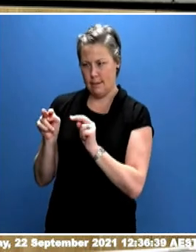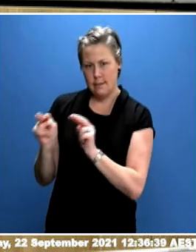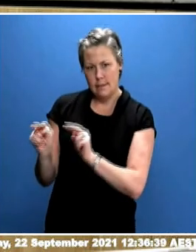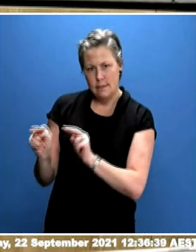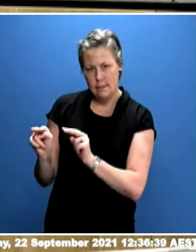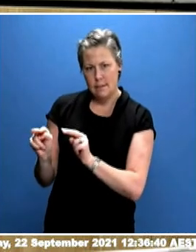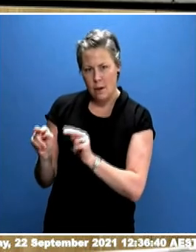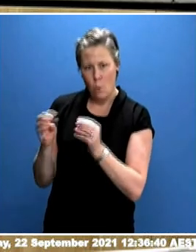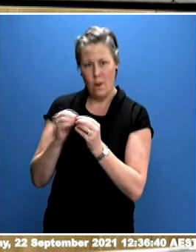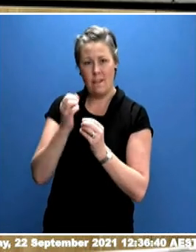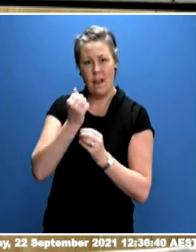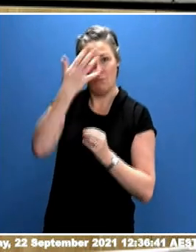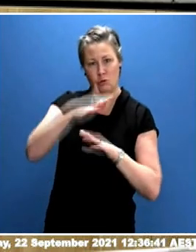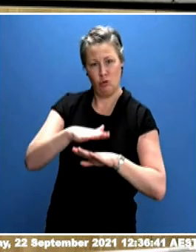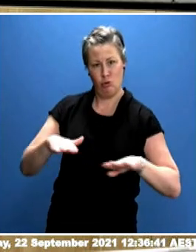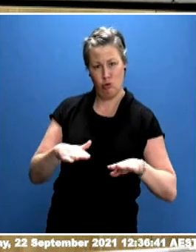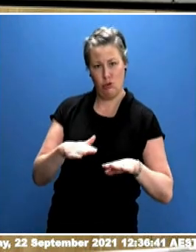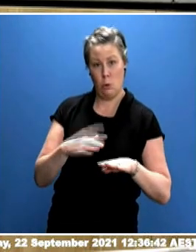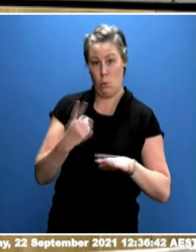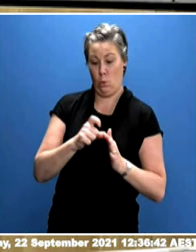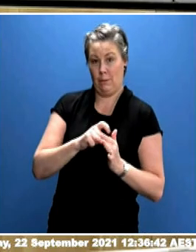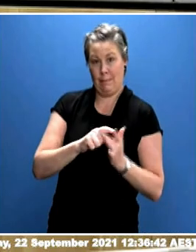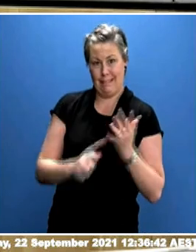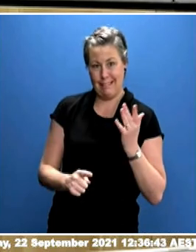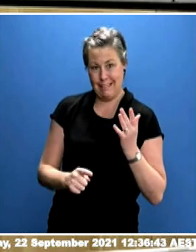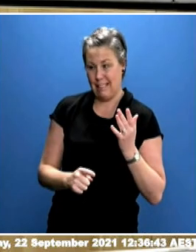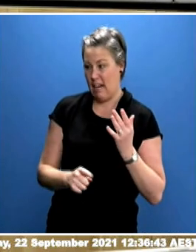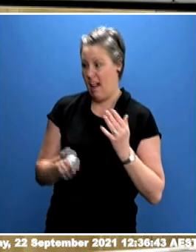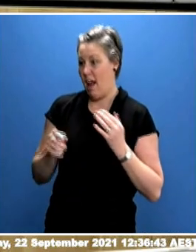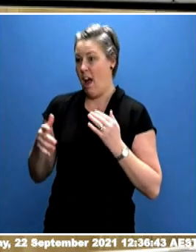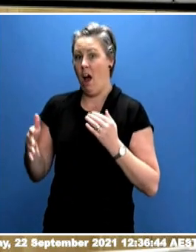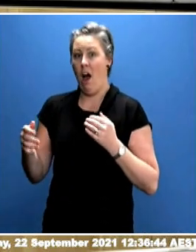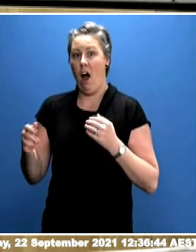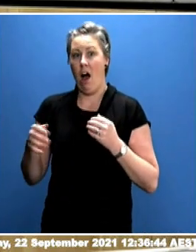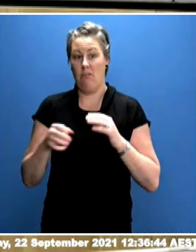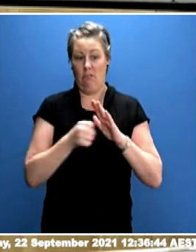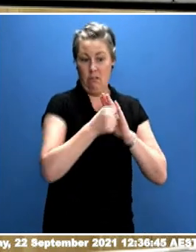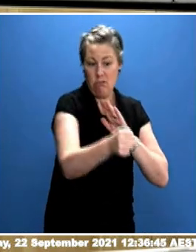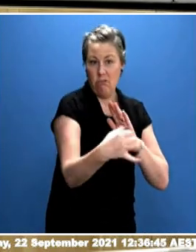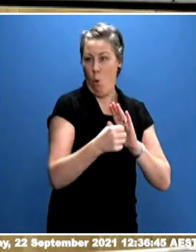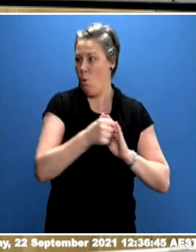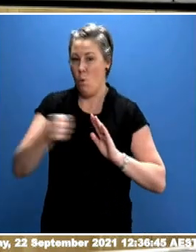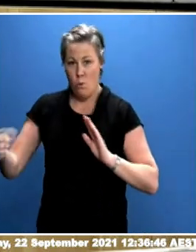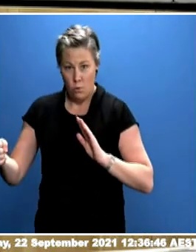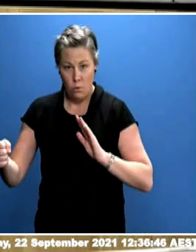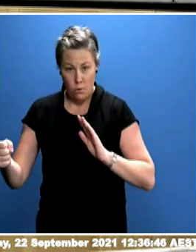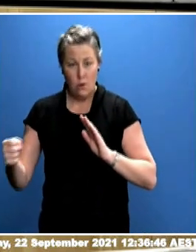First Nations children with disability in the out-of-home care system, perhaps